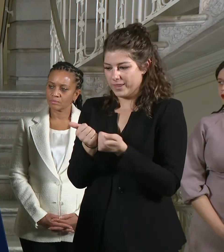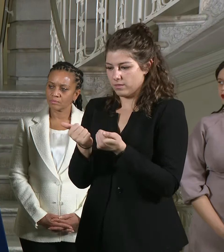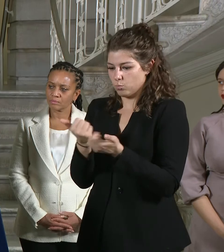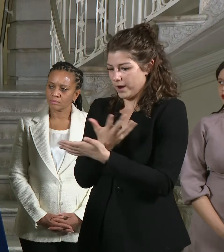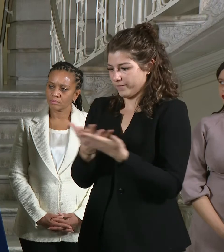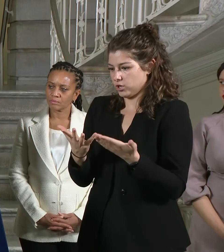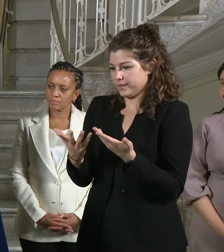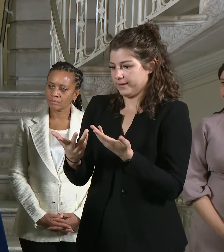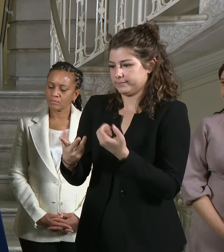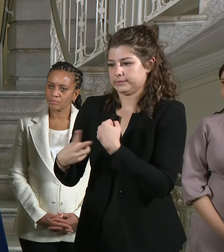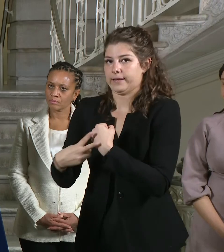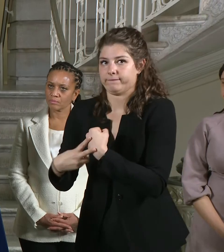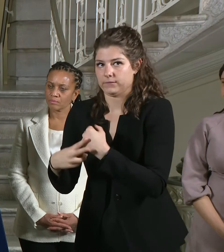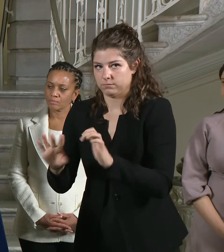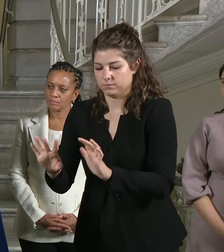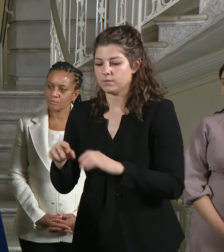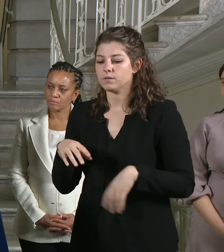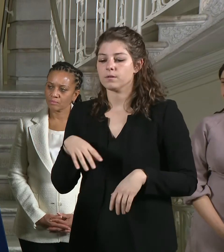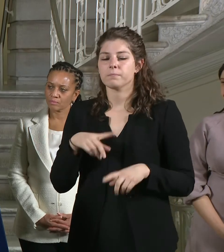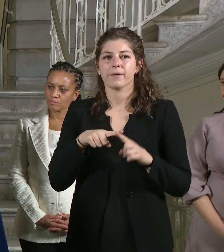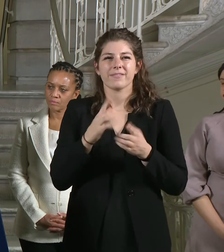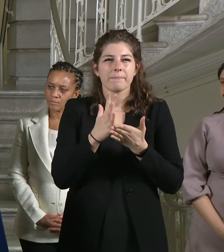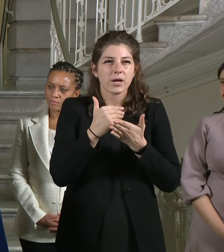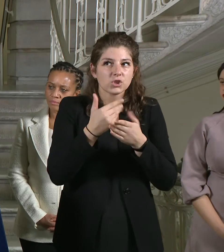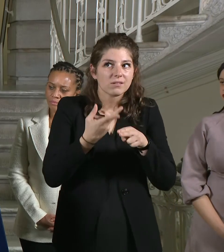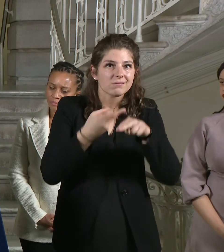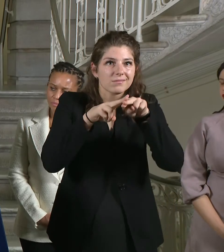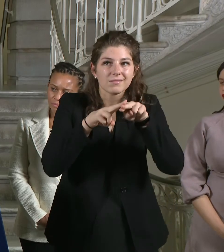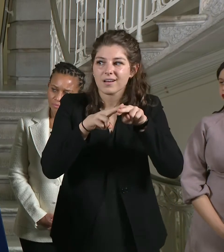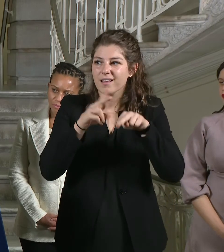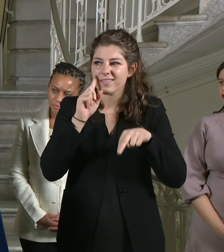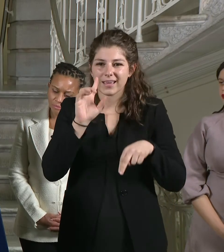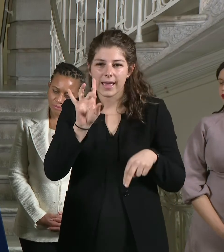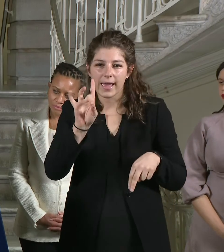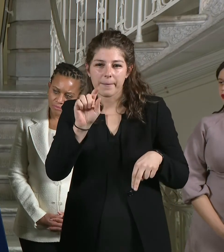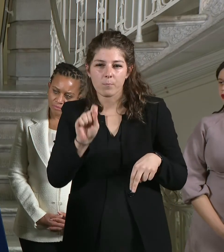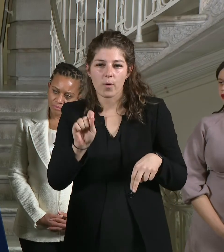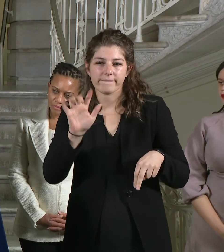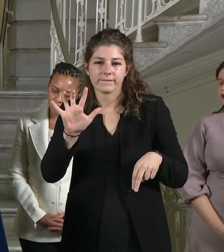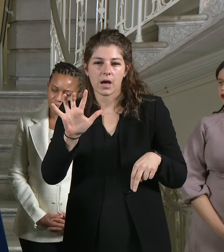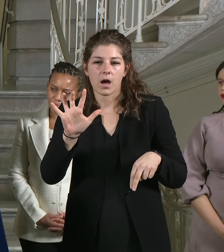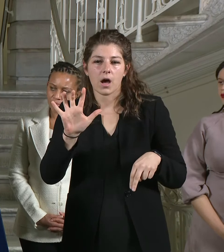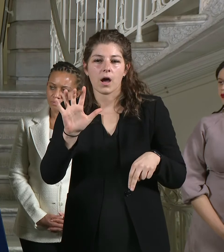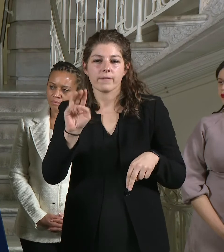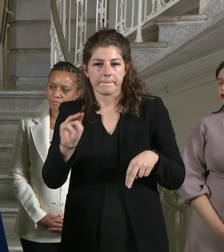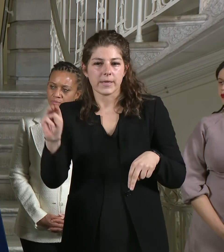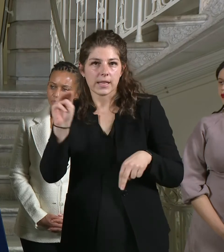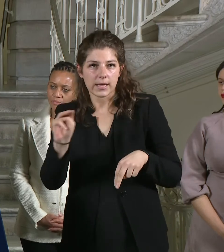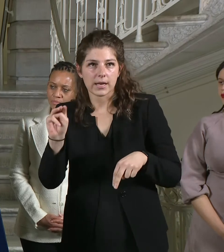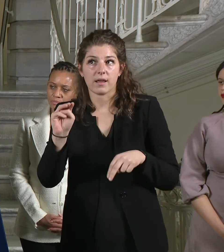MENTIONED A FEW TIMES FISCAL RESPONSIBILITY.